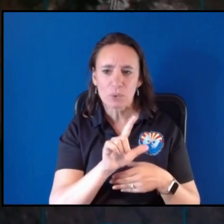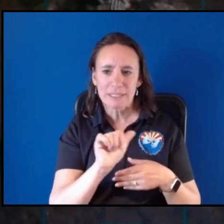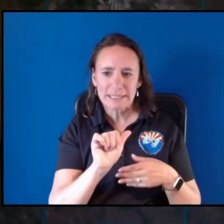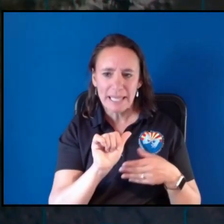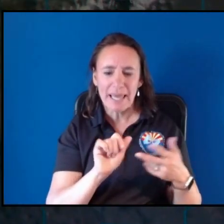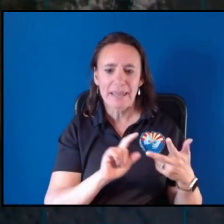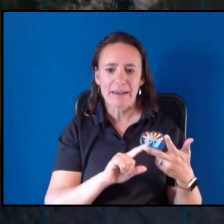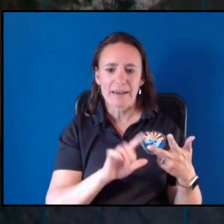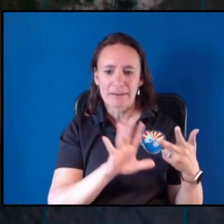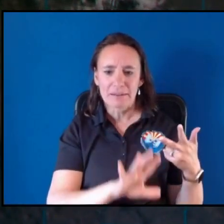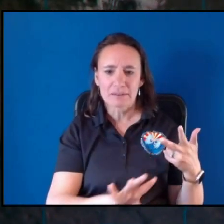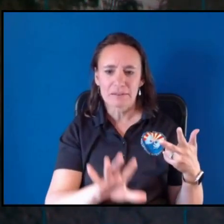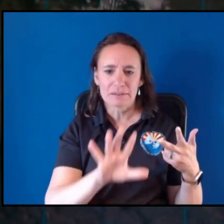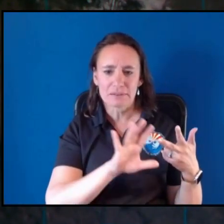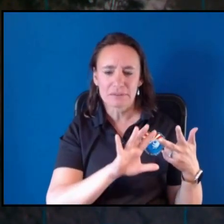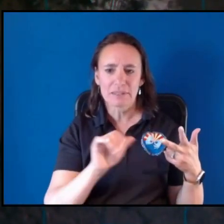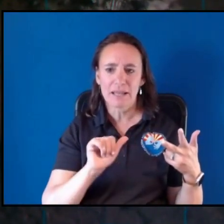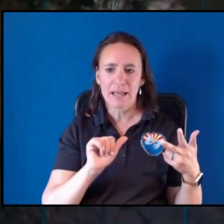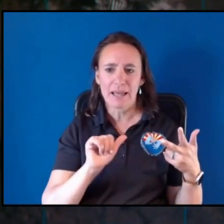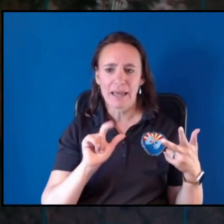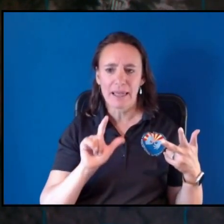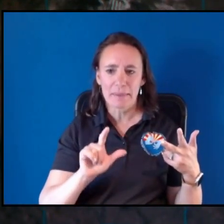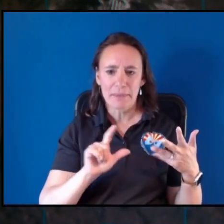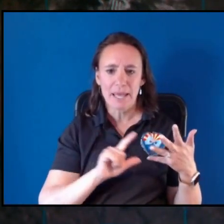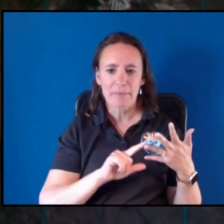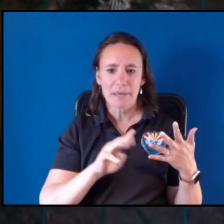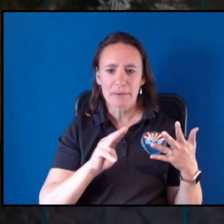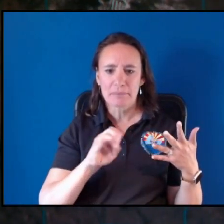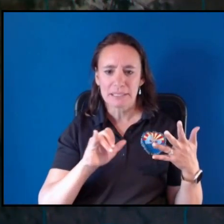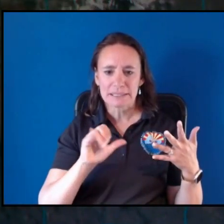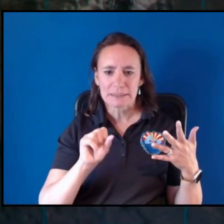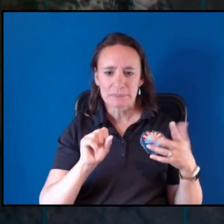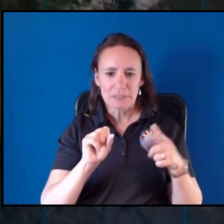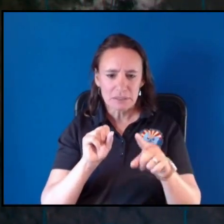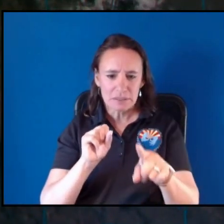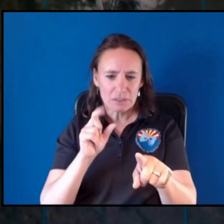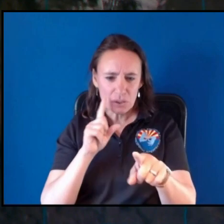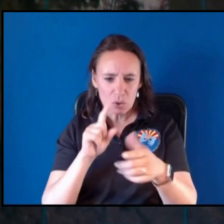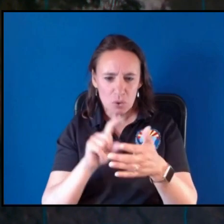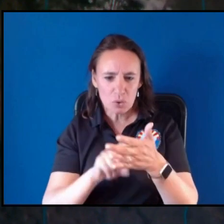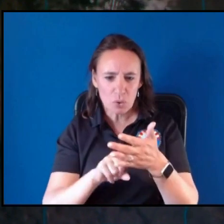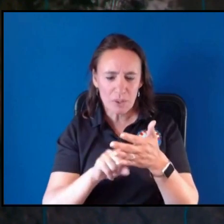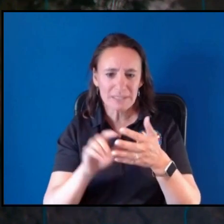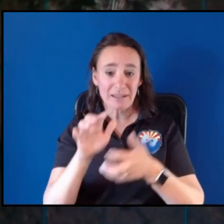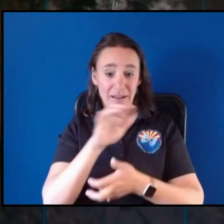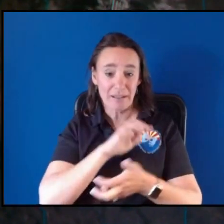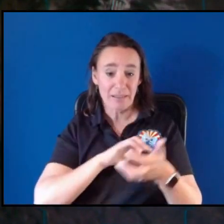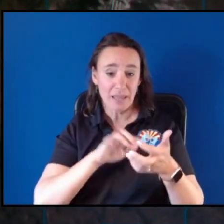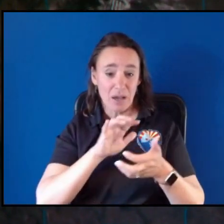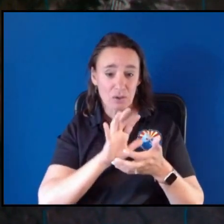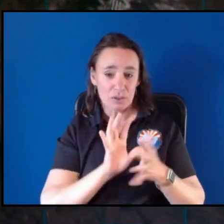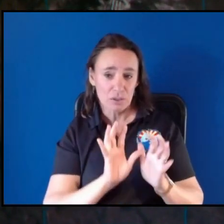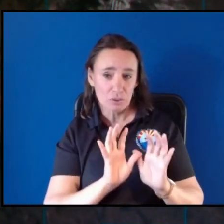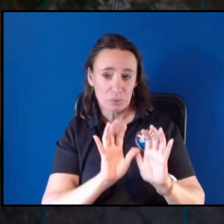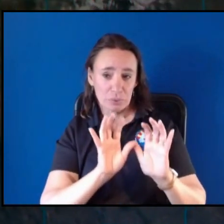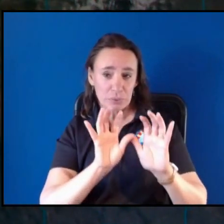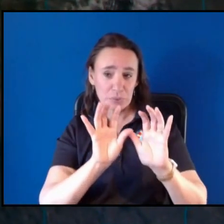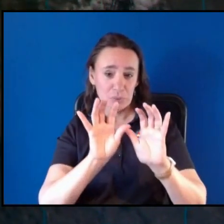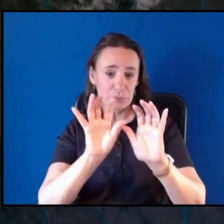Alabama, and Mississippi. You see this? These clouds starting to form, and you see they're moving north out of the gulf into the